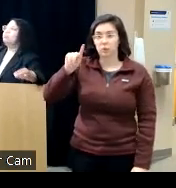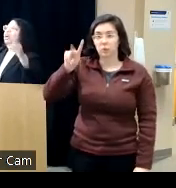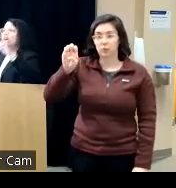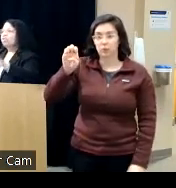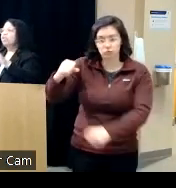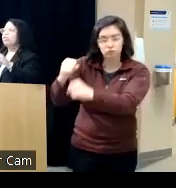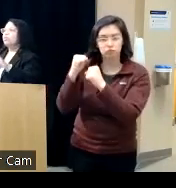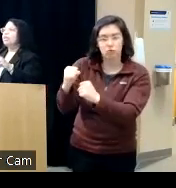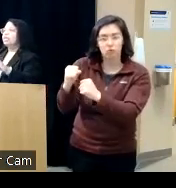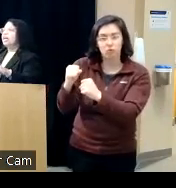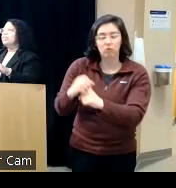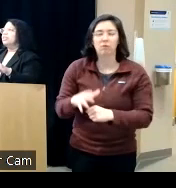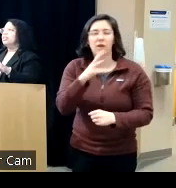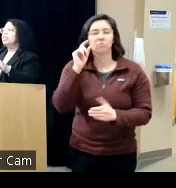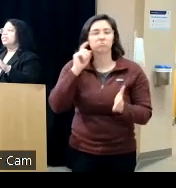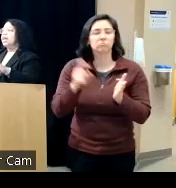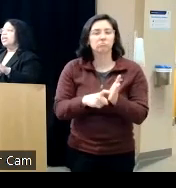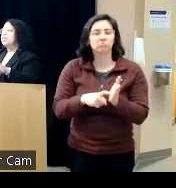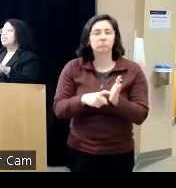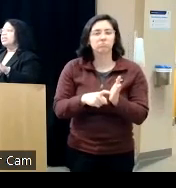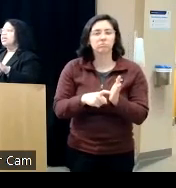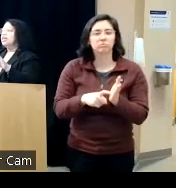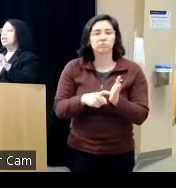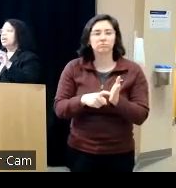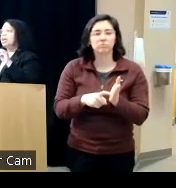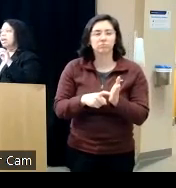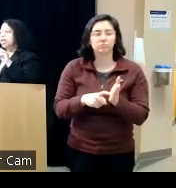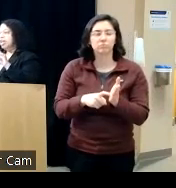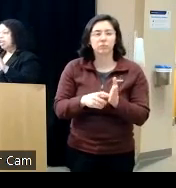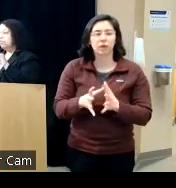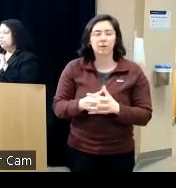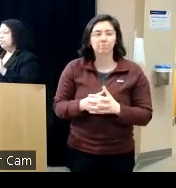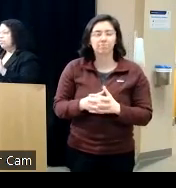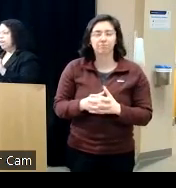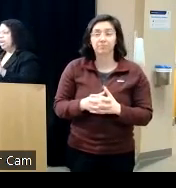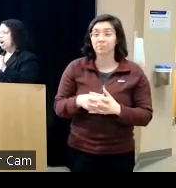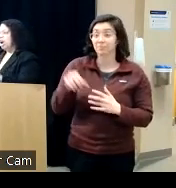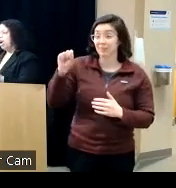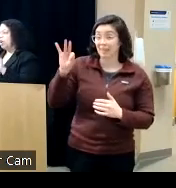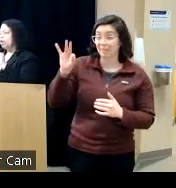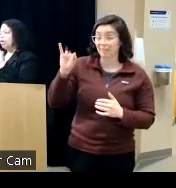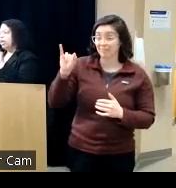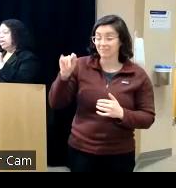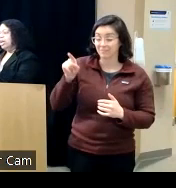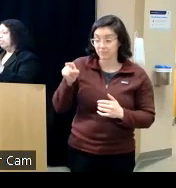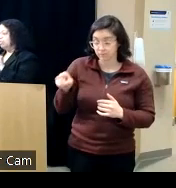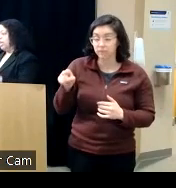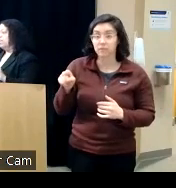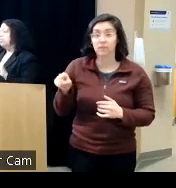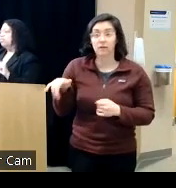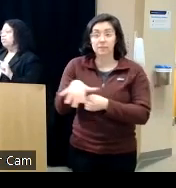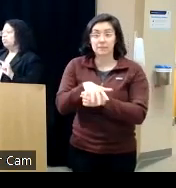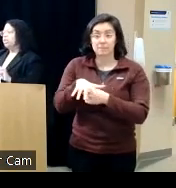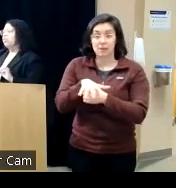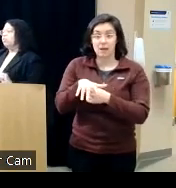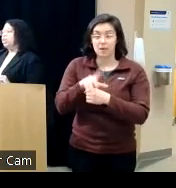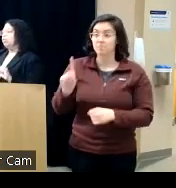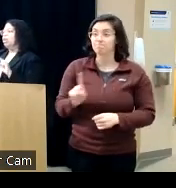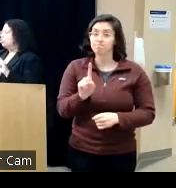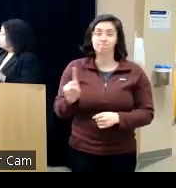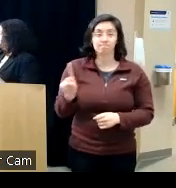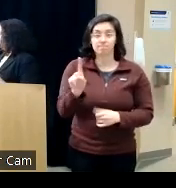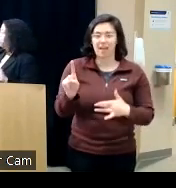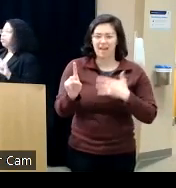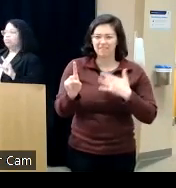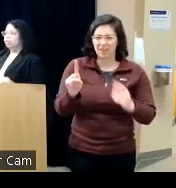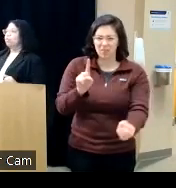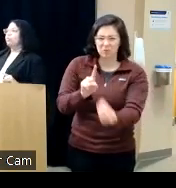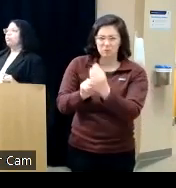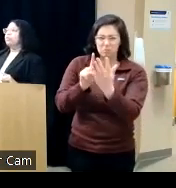but also recognizing that if they are in a space where they feel exposed or vulnerable